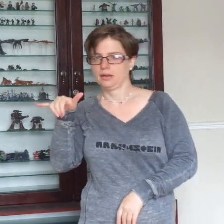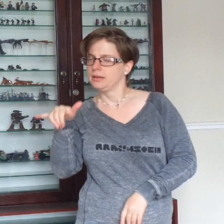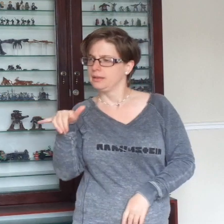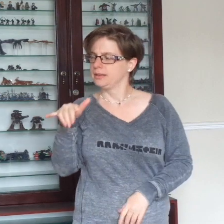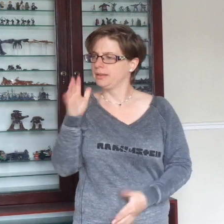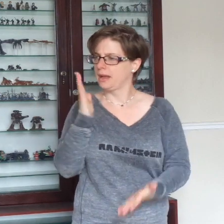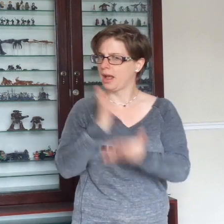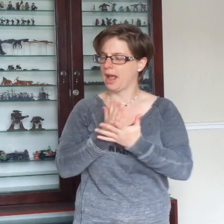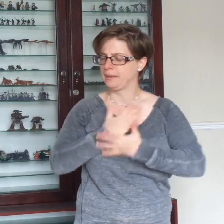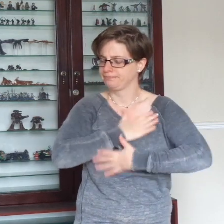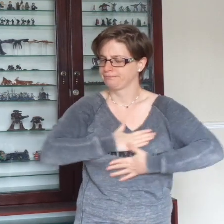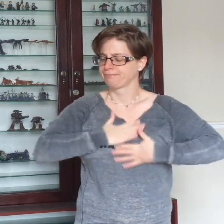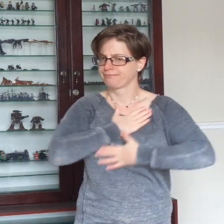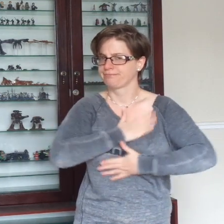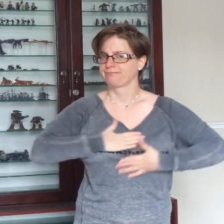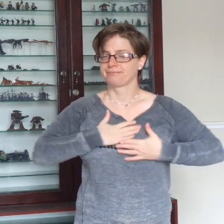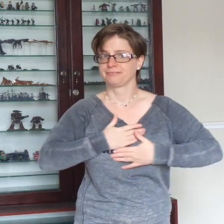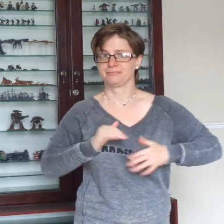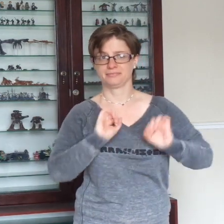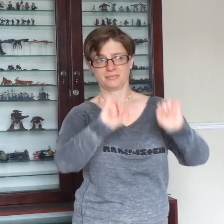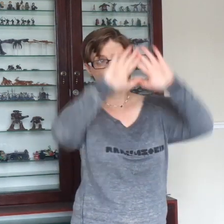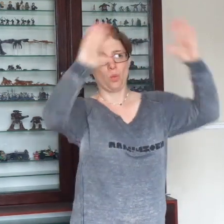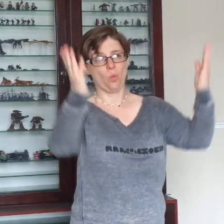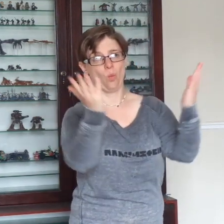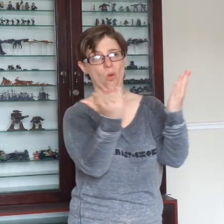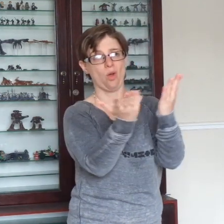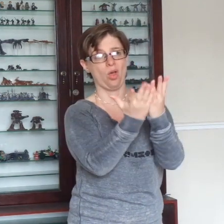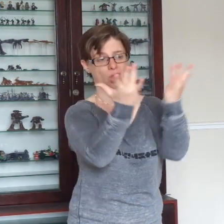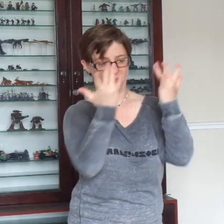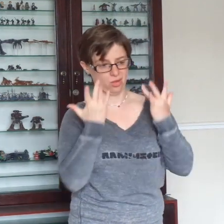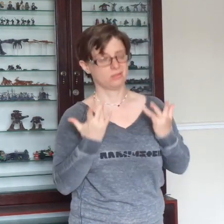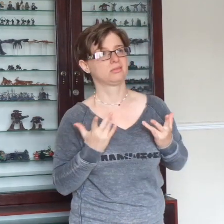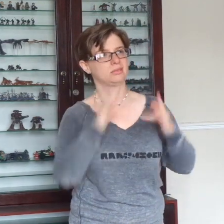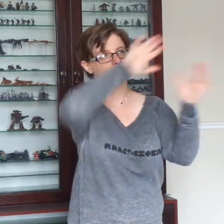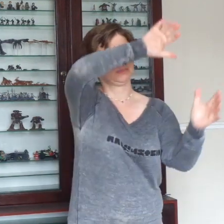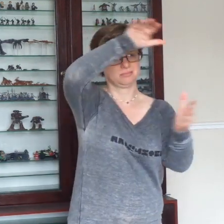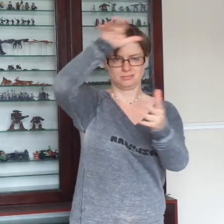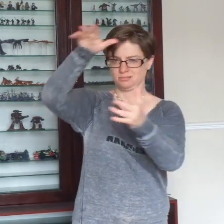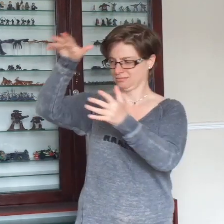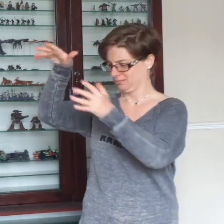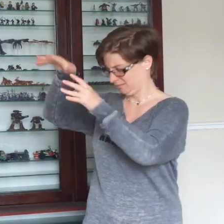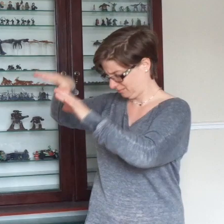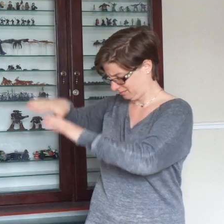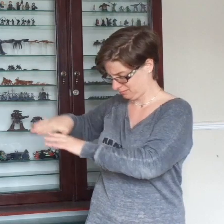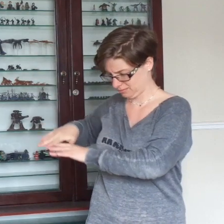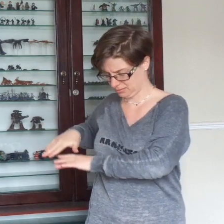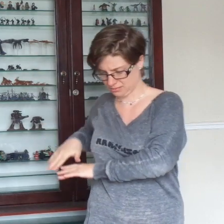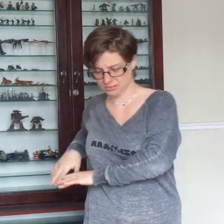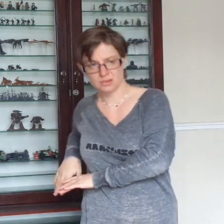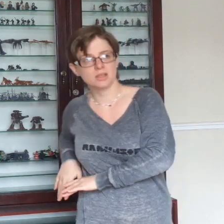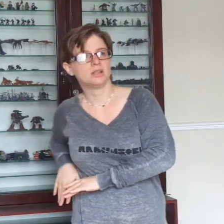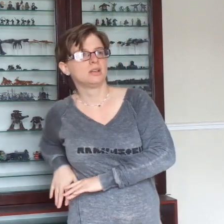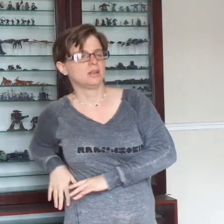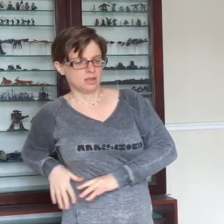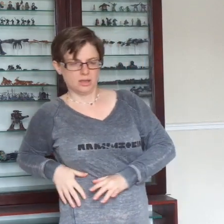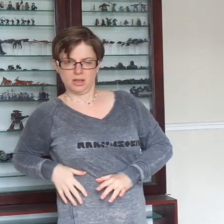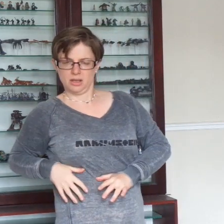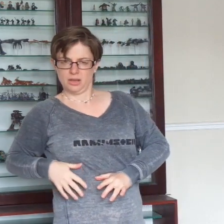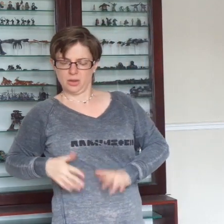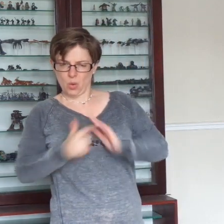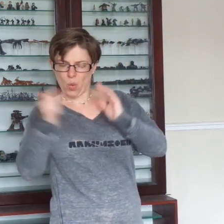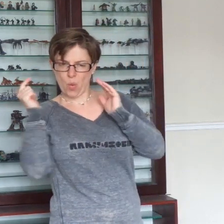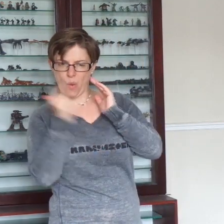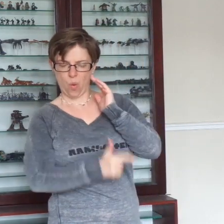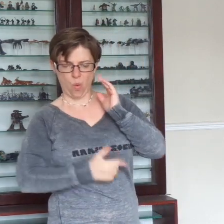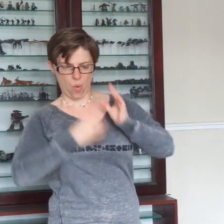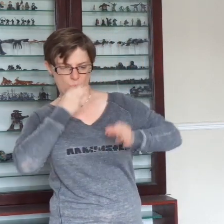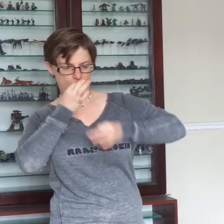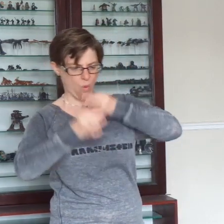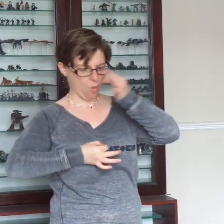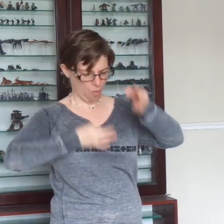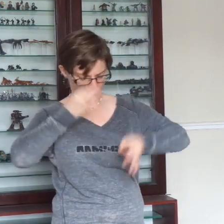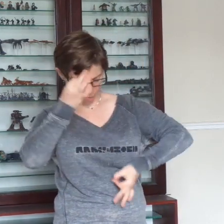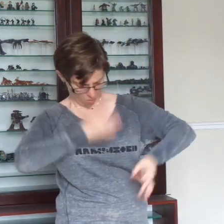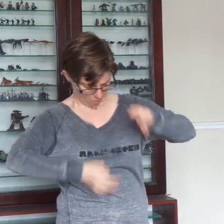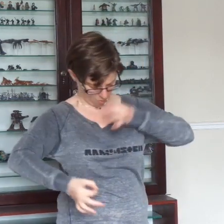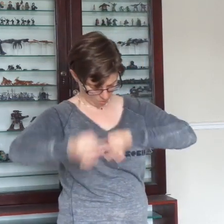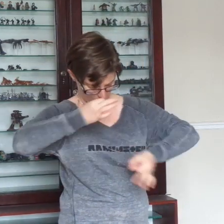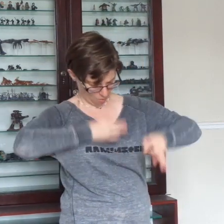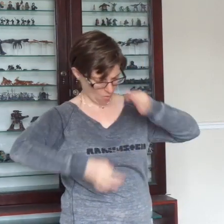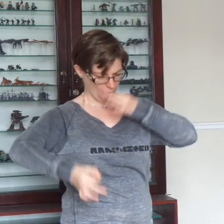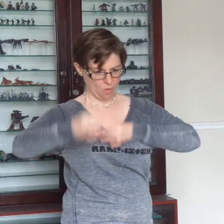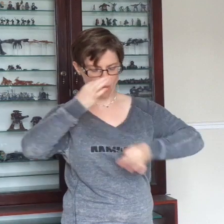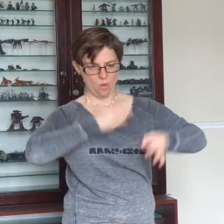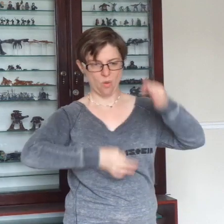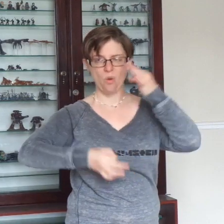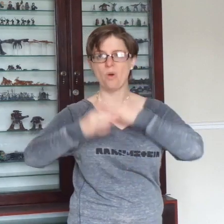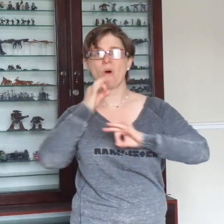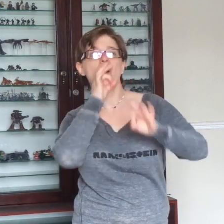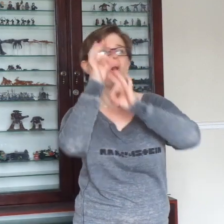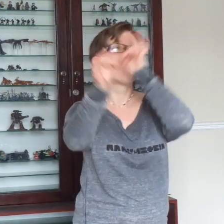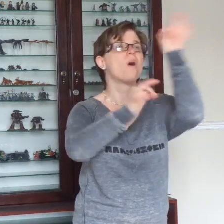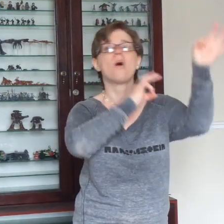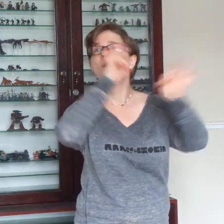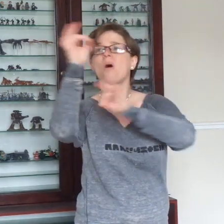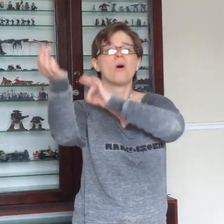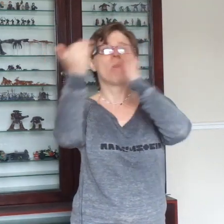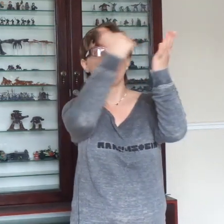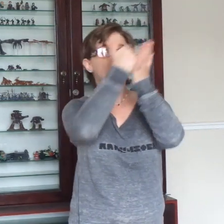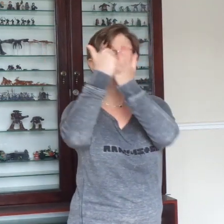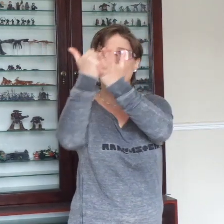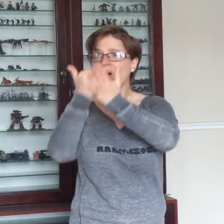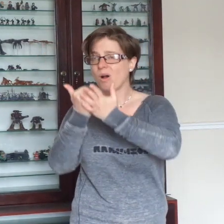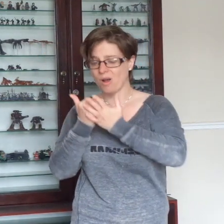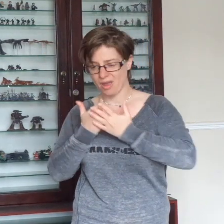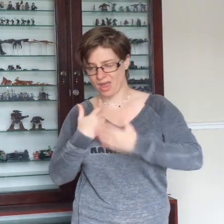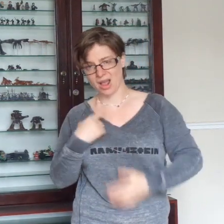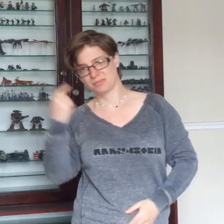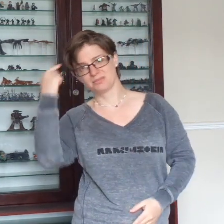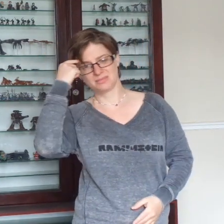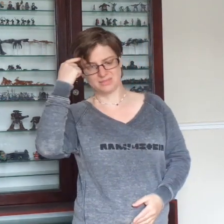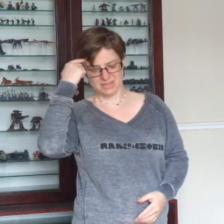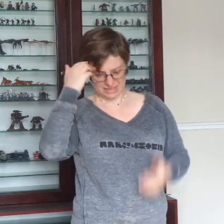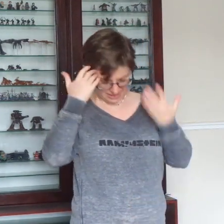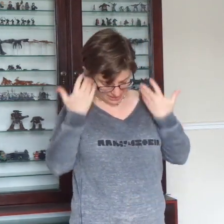There are times when all the world's asleep The questions run too deep, For such a simple man